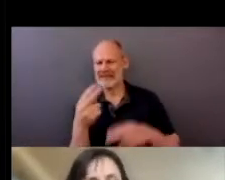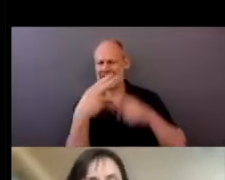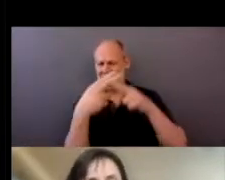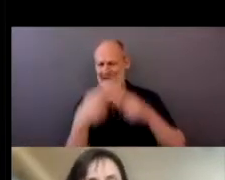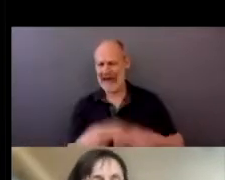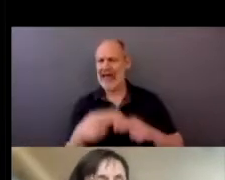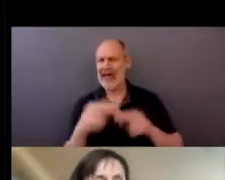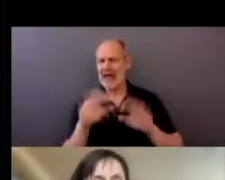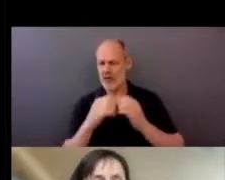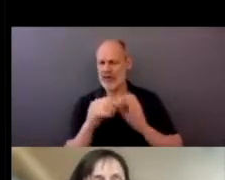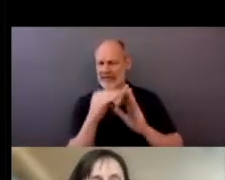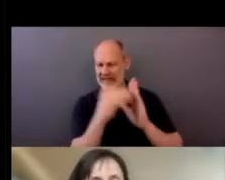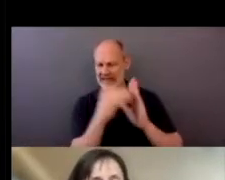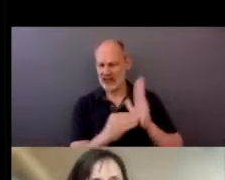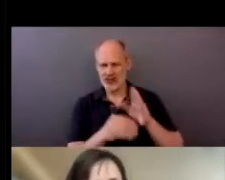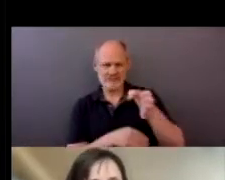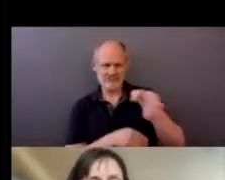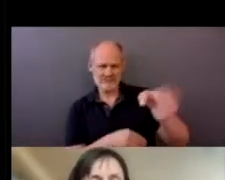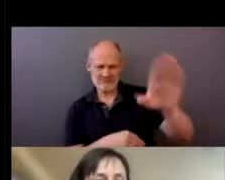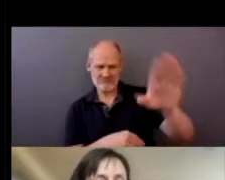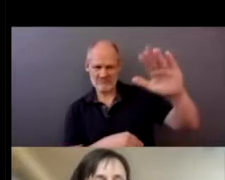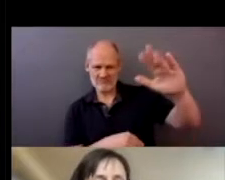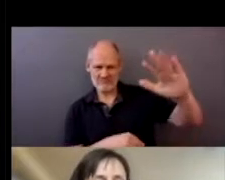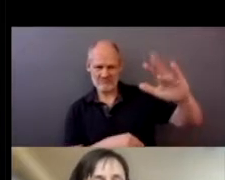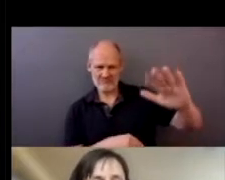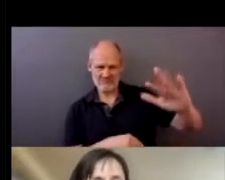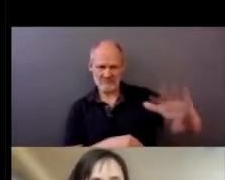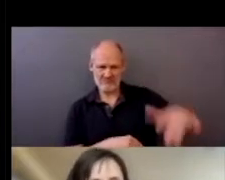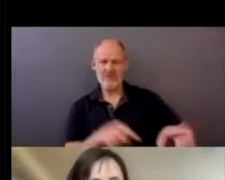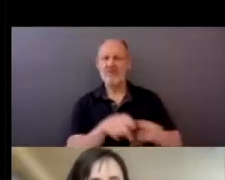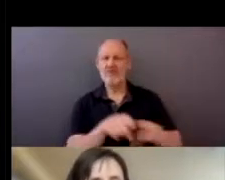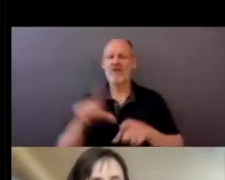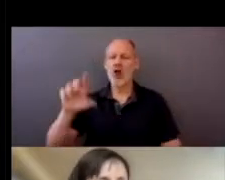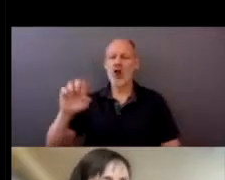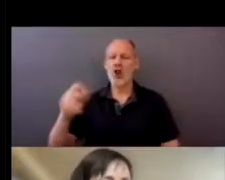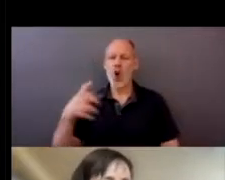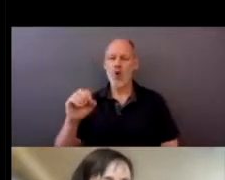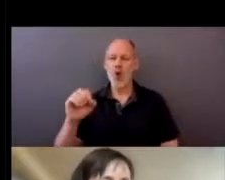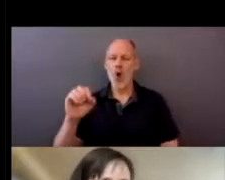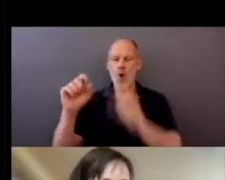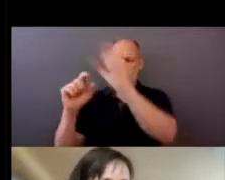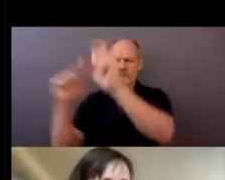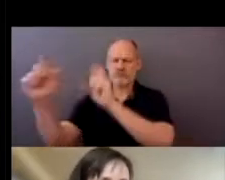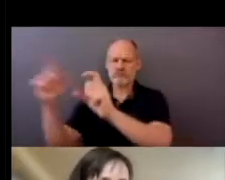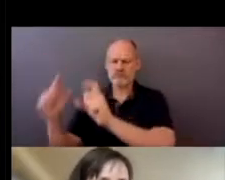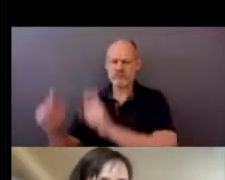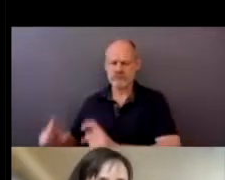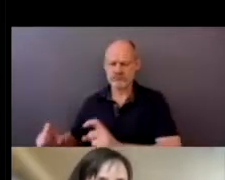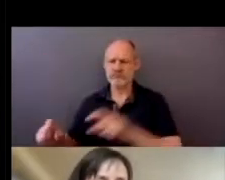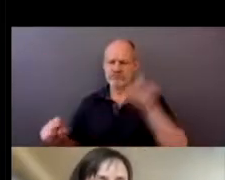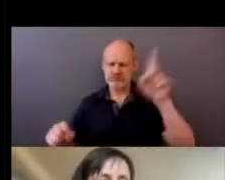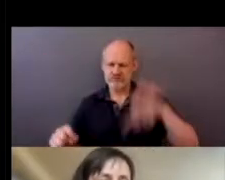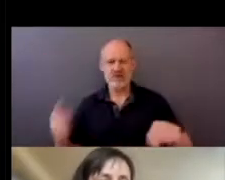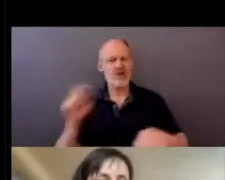the slide excluding Alzheimer's Association. We work with Veterans Affairs Medical Office,